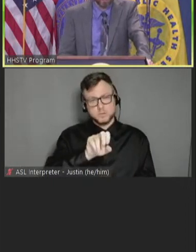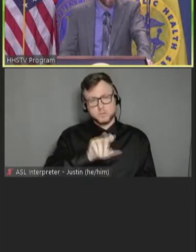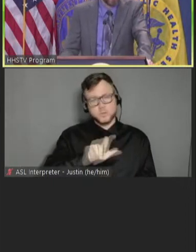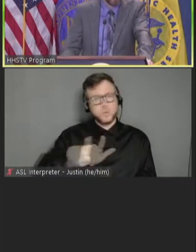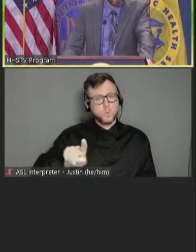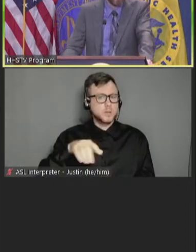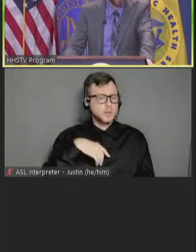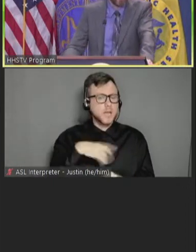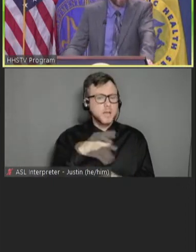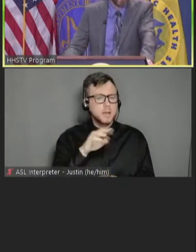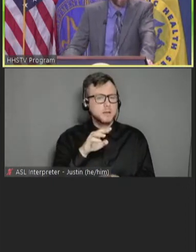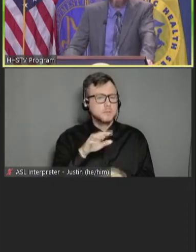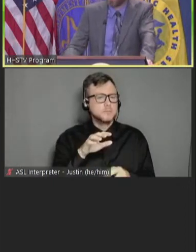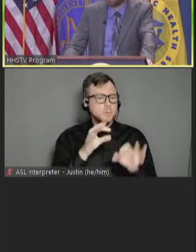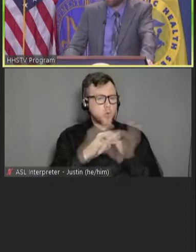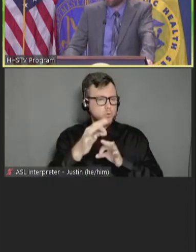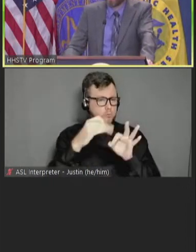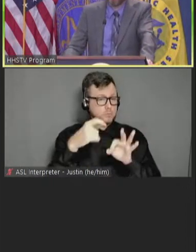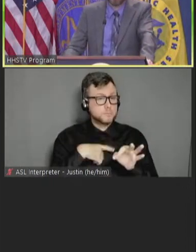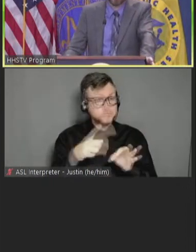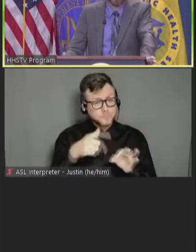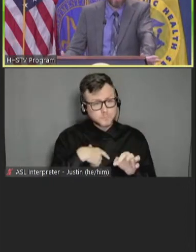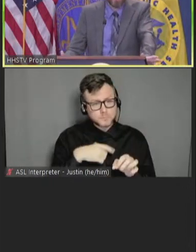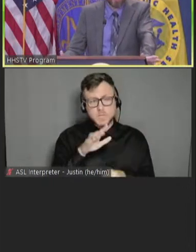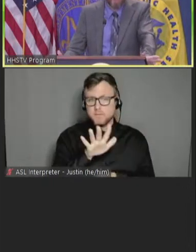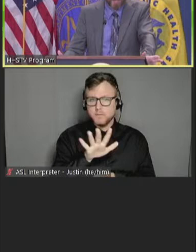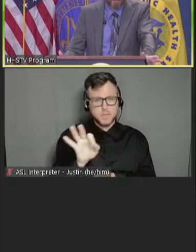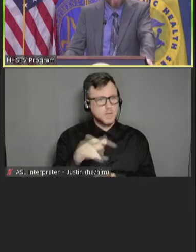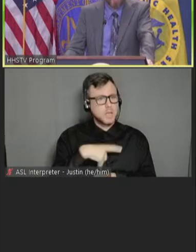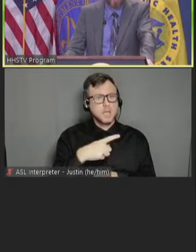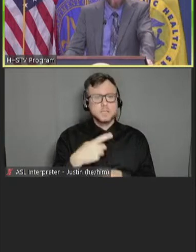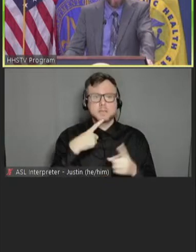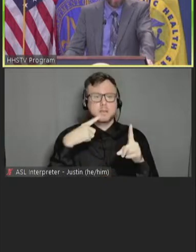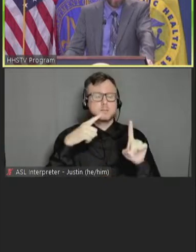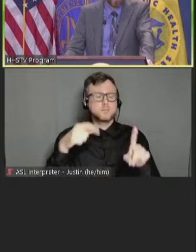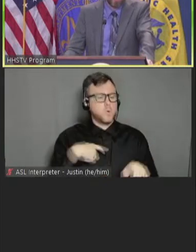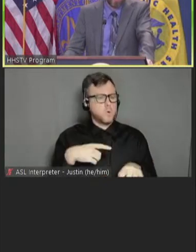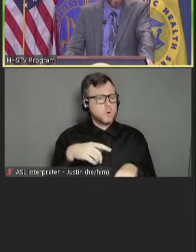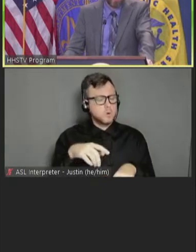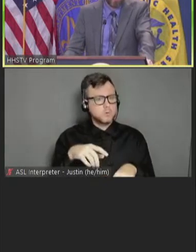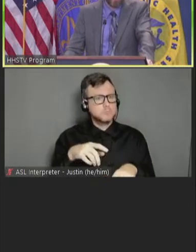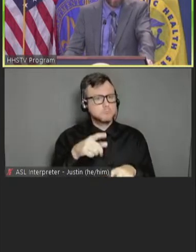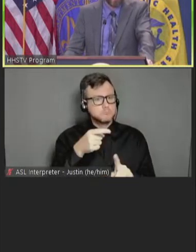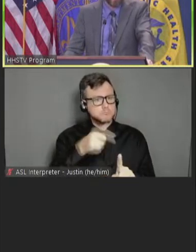seamless squalene MF-59 is a very successful adjuvant. And we have supported the development